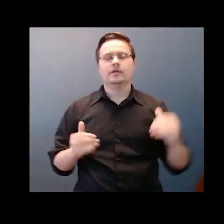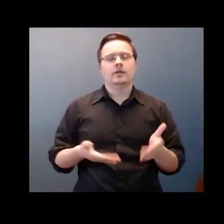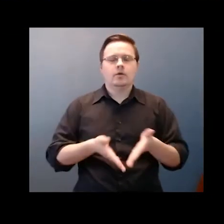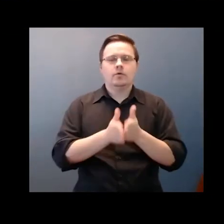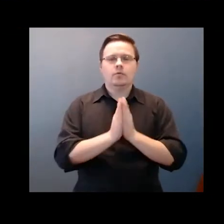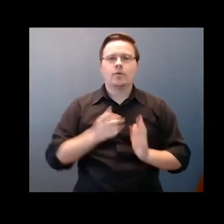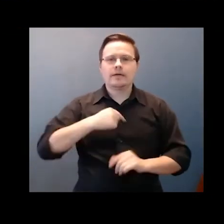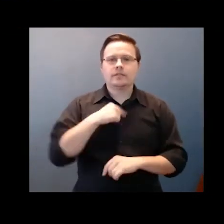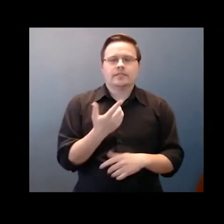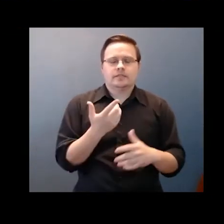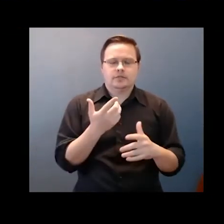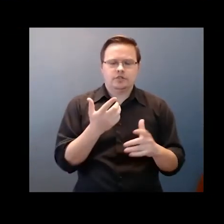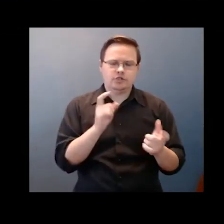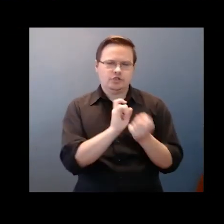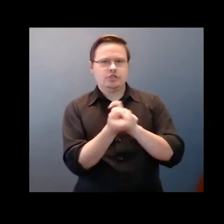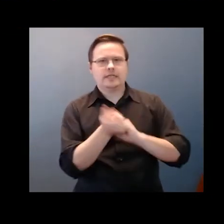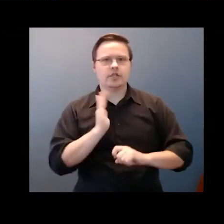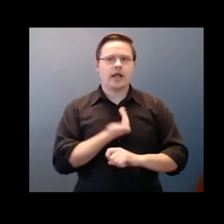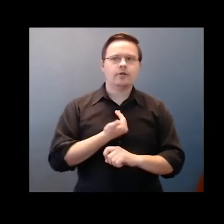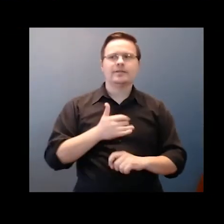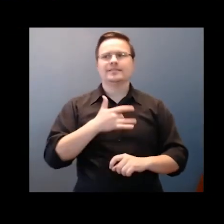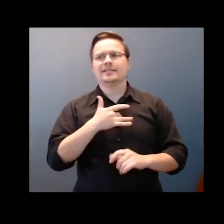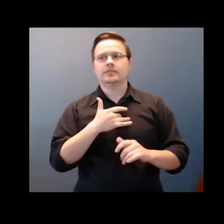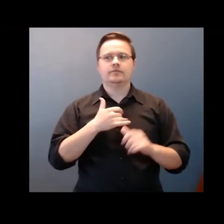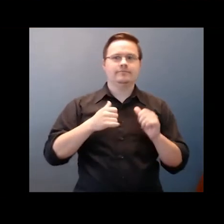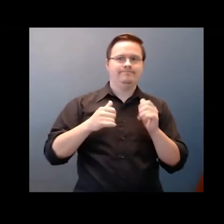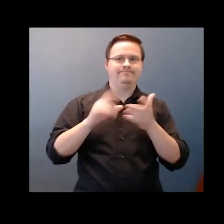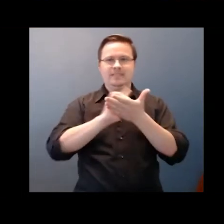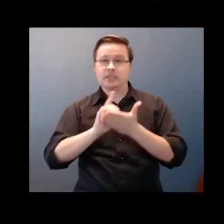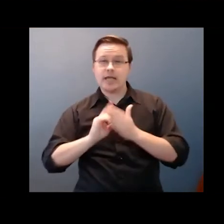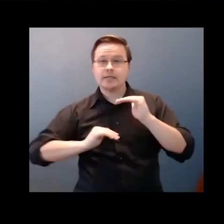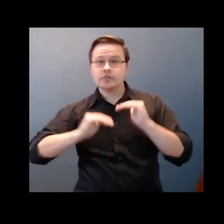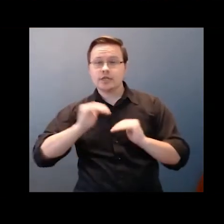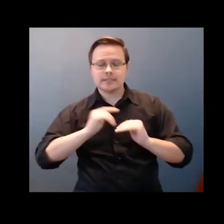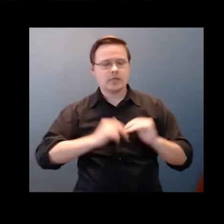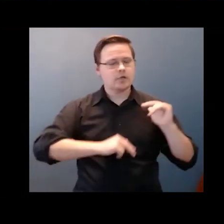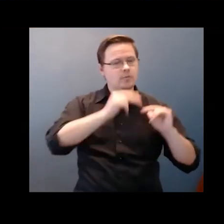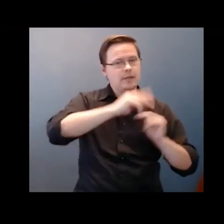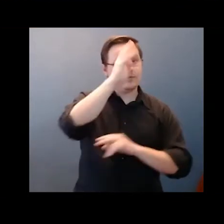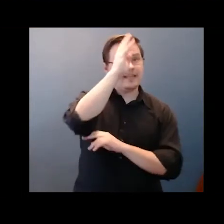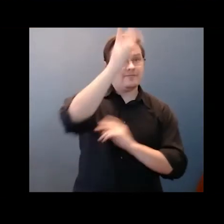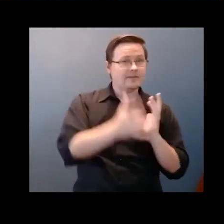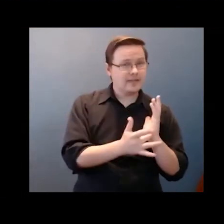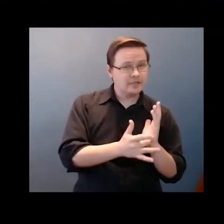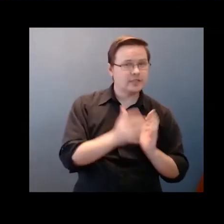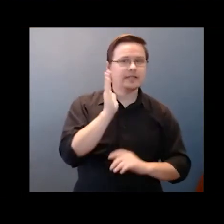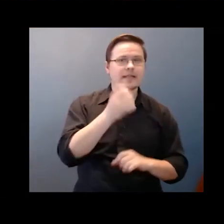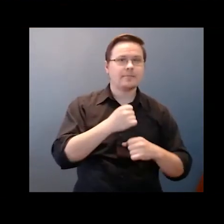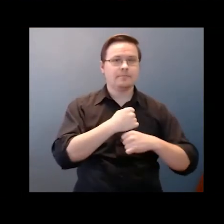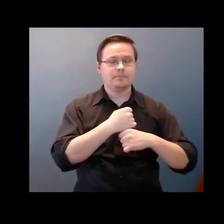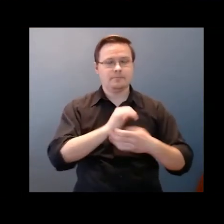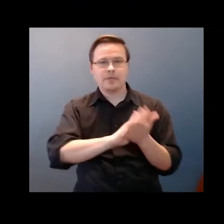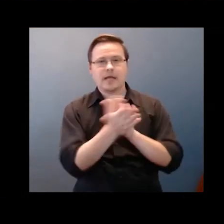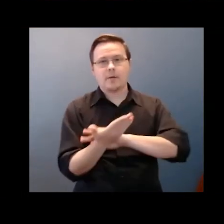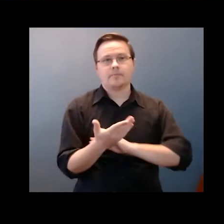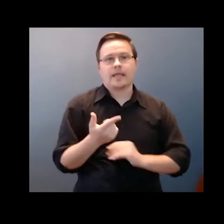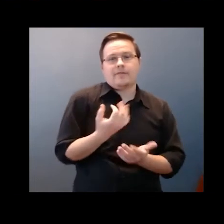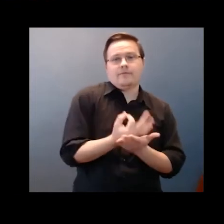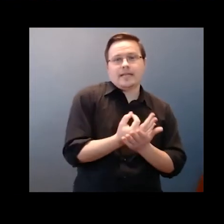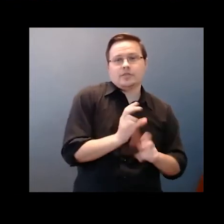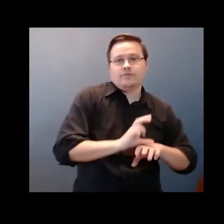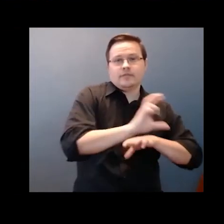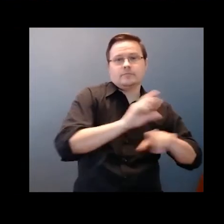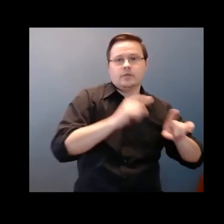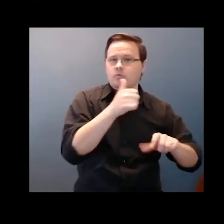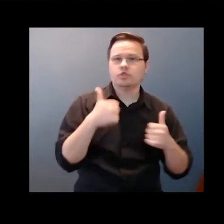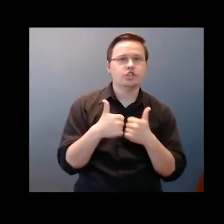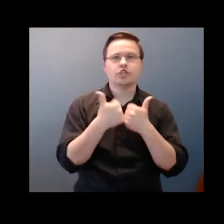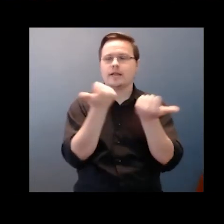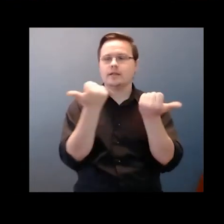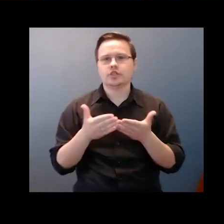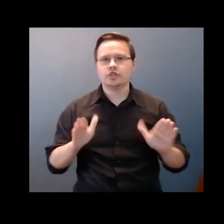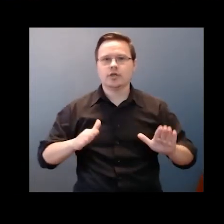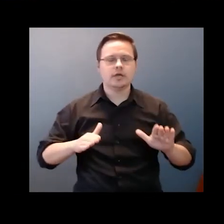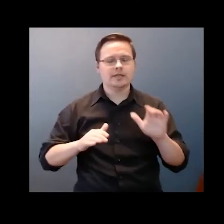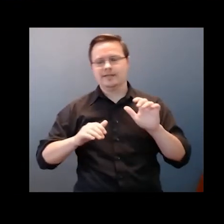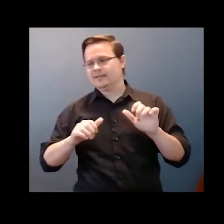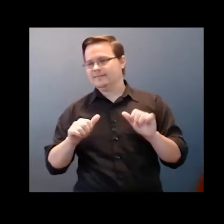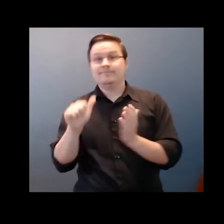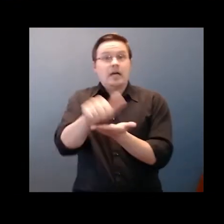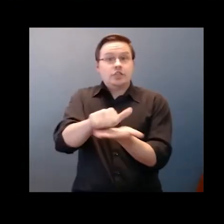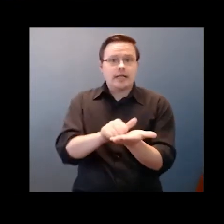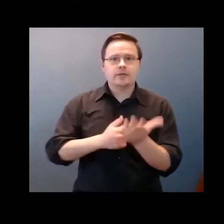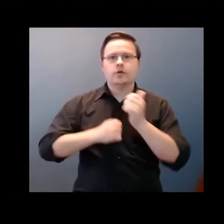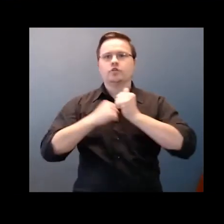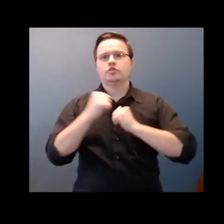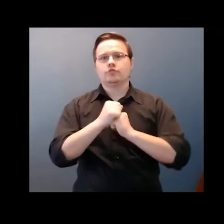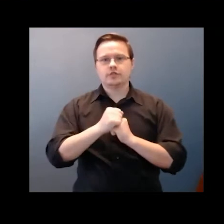It asks us to channel our senses of injustice and to entrepreneurial design initiatives that might build innovative technologies that can become states of financial investment but don't challenge the overarching agenda structures that produce the issues